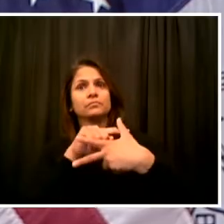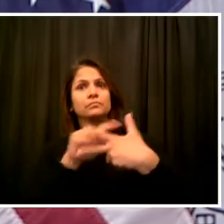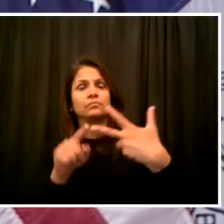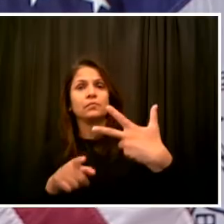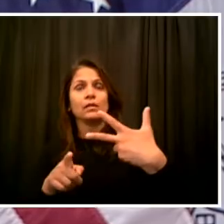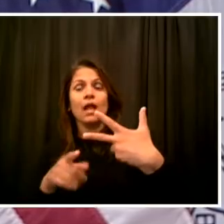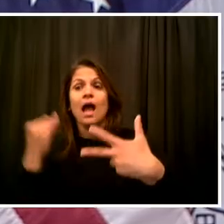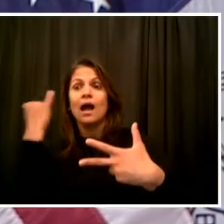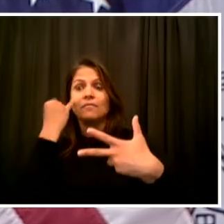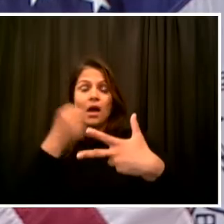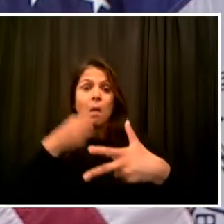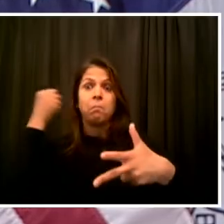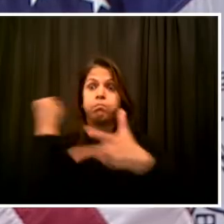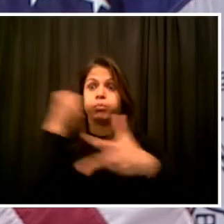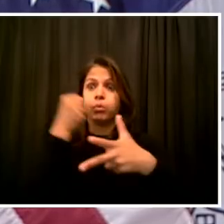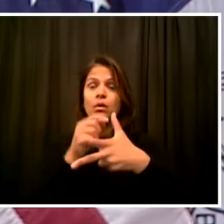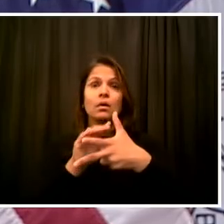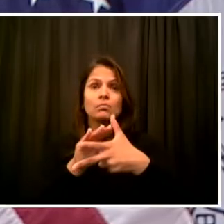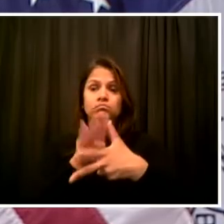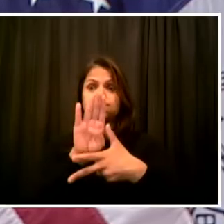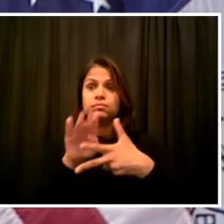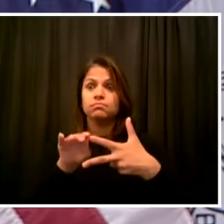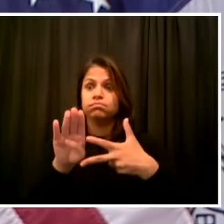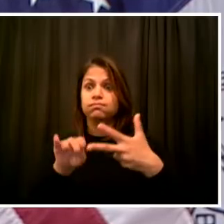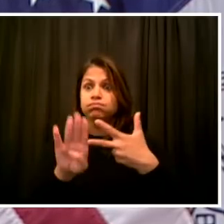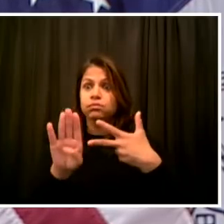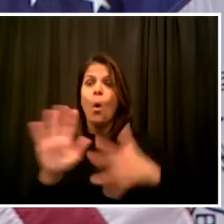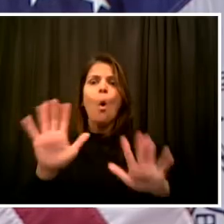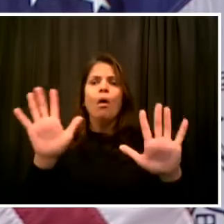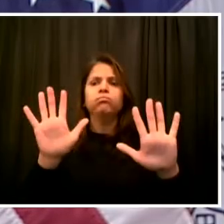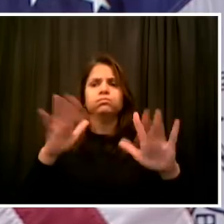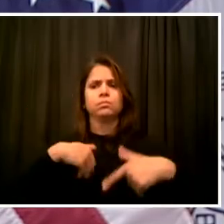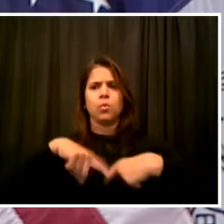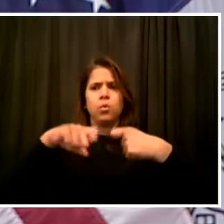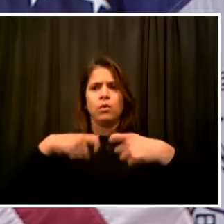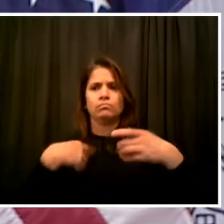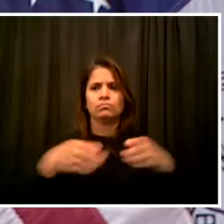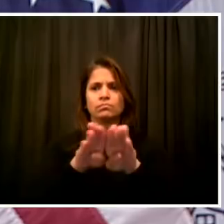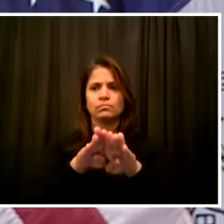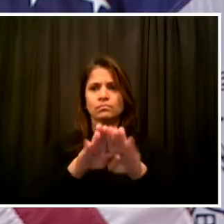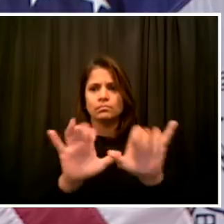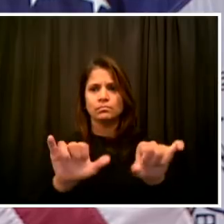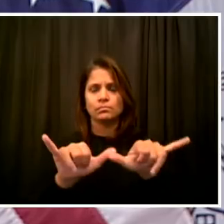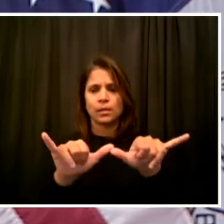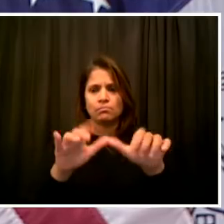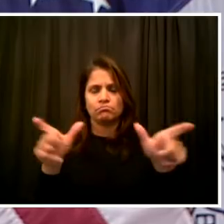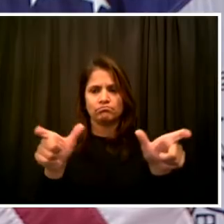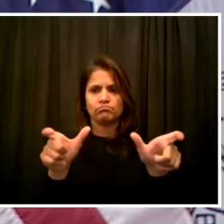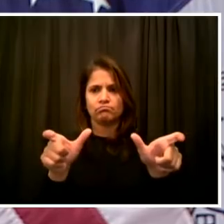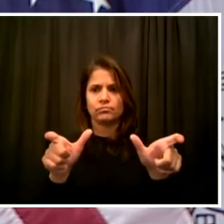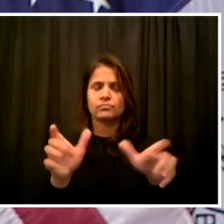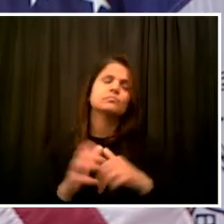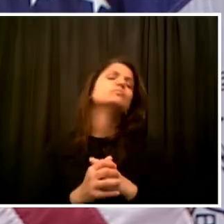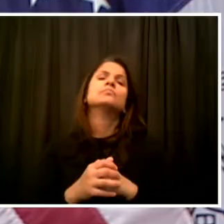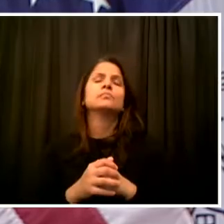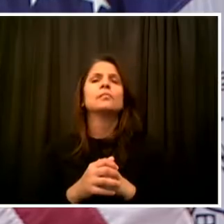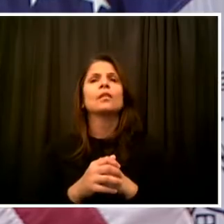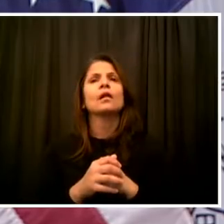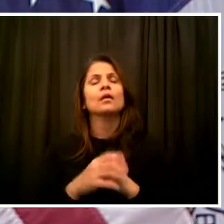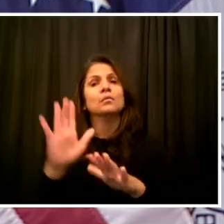VERY CAREFUL AND CAUTIOUS. SO -- BUT YOUR QUESTION HITS THE NAI OLN THE HEAD. THE INDICATORS